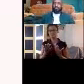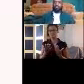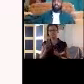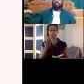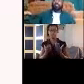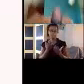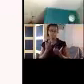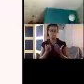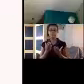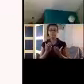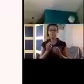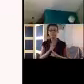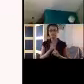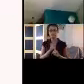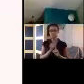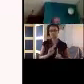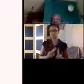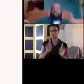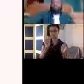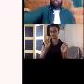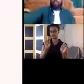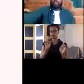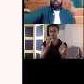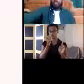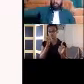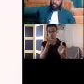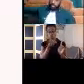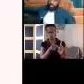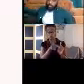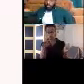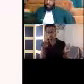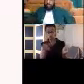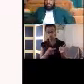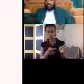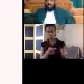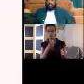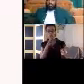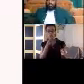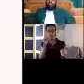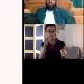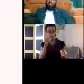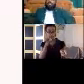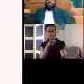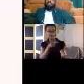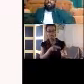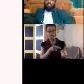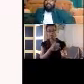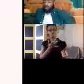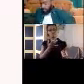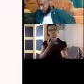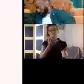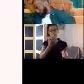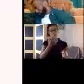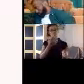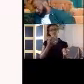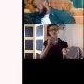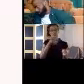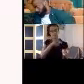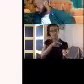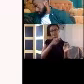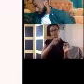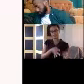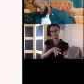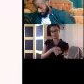impacted person wants to have first say on what happens next. Then, that is when you